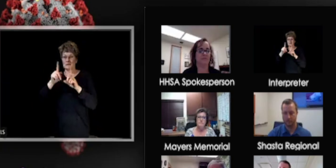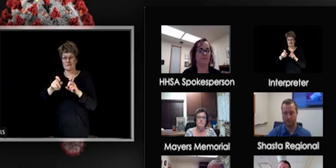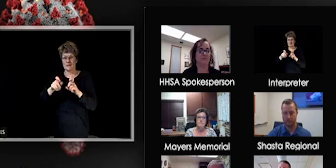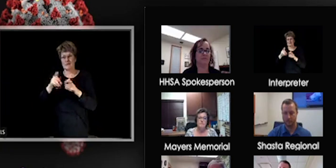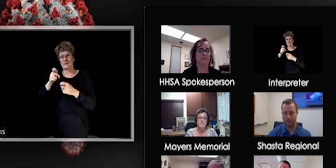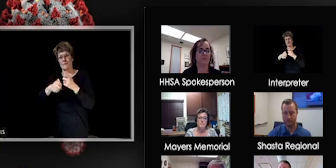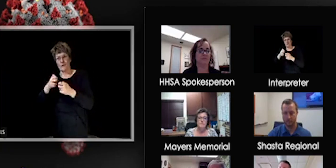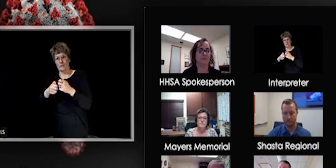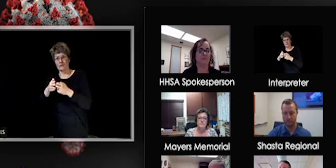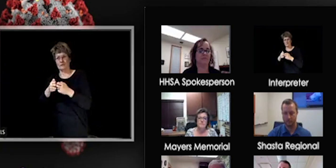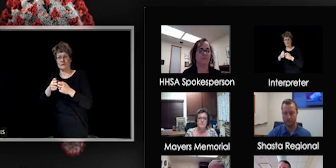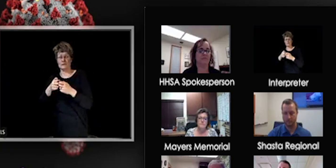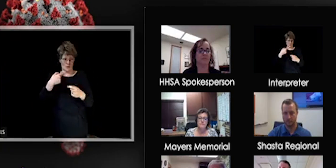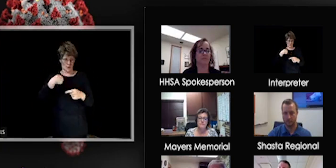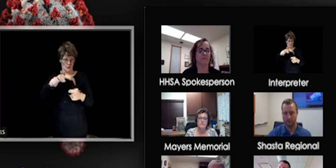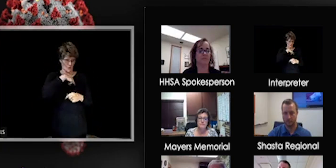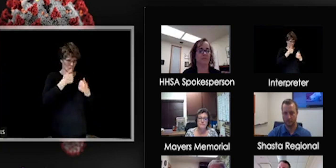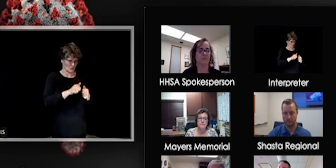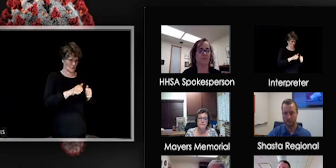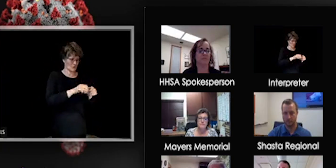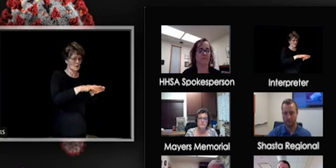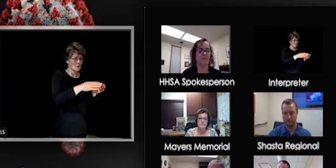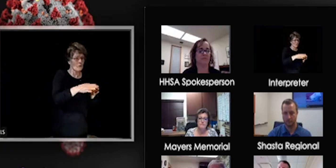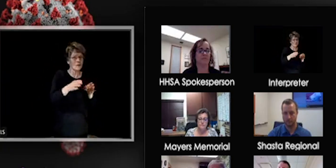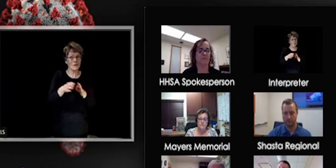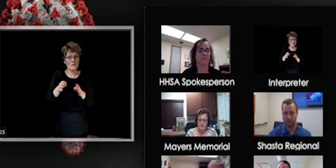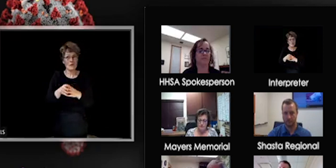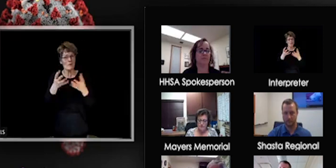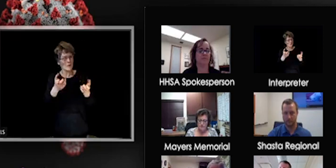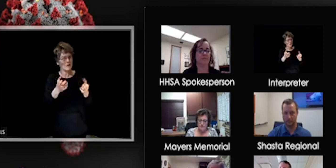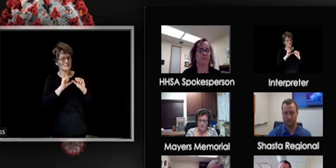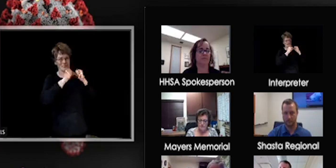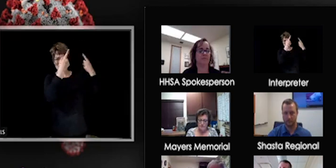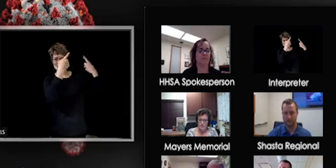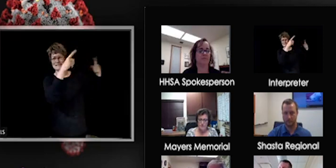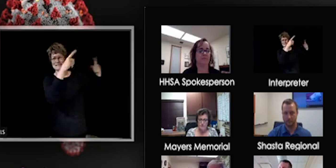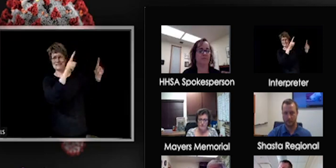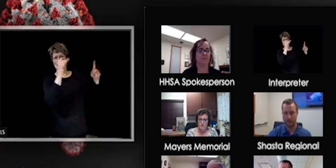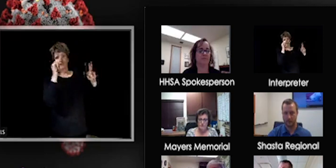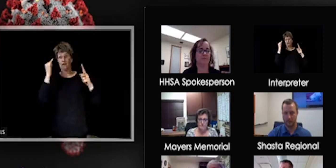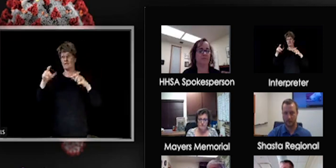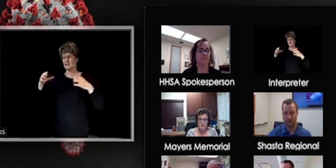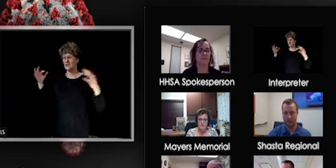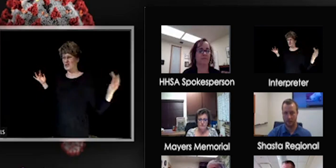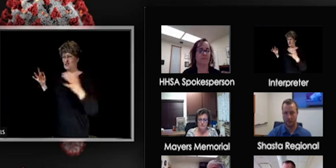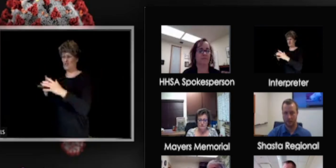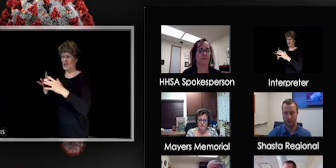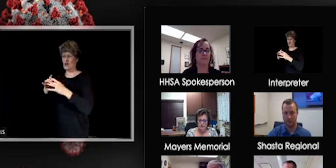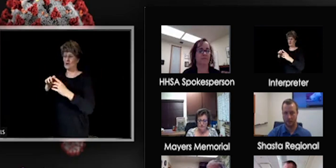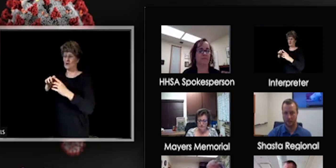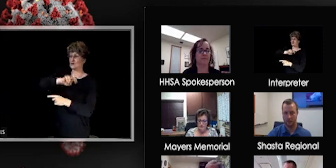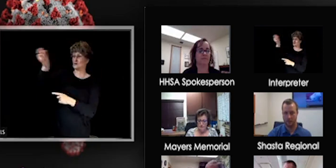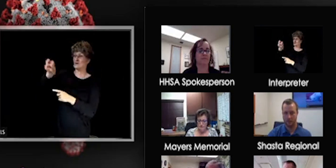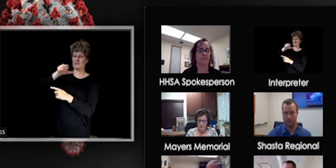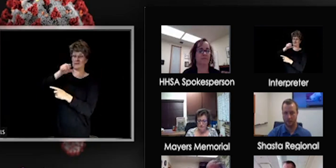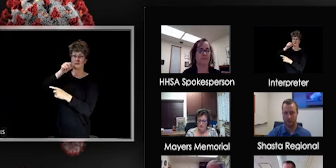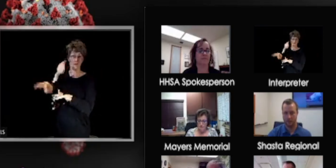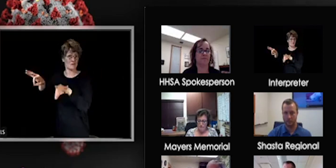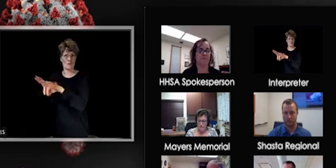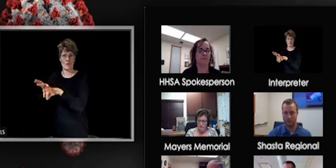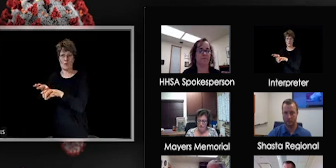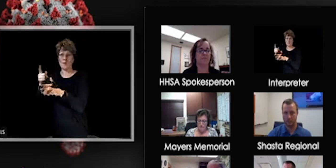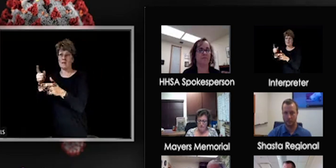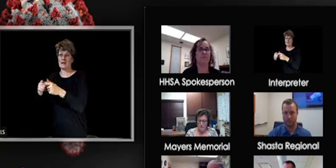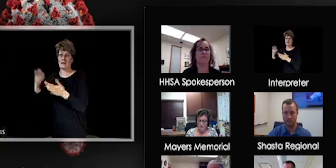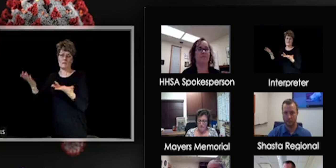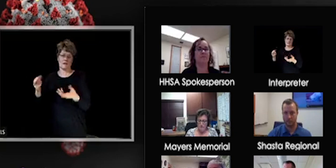Certainly, if someone needs to go for an essential business or medical care, those kinds of needs,